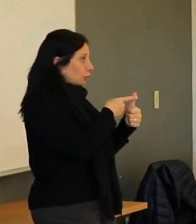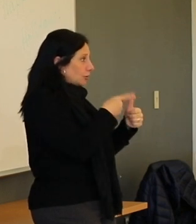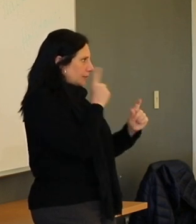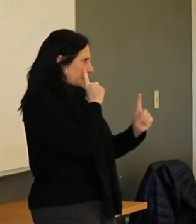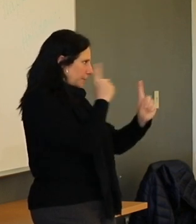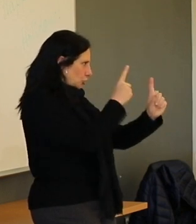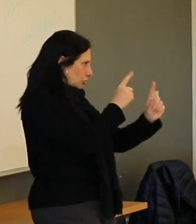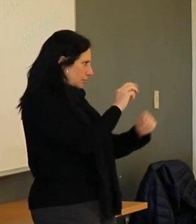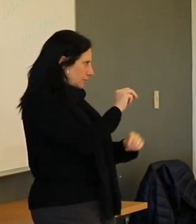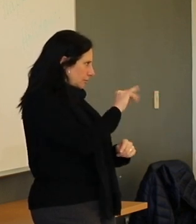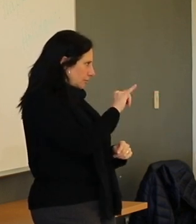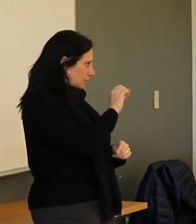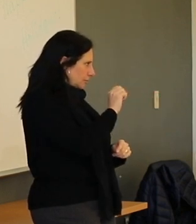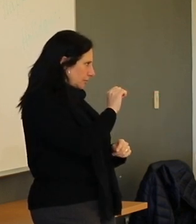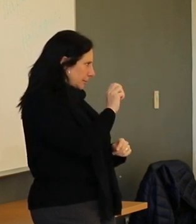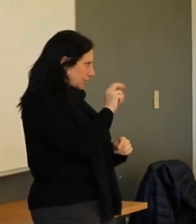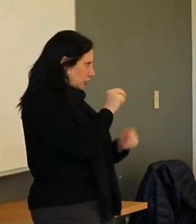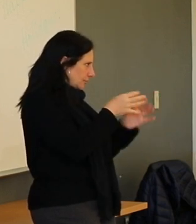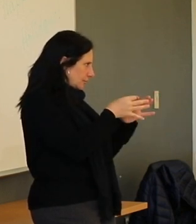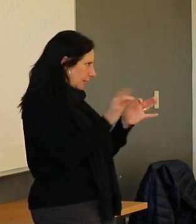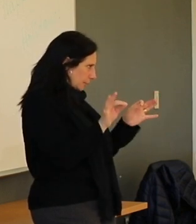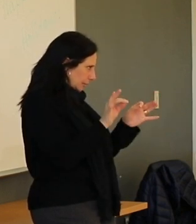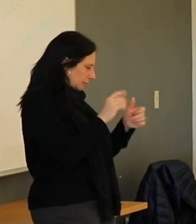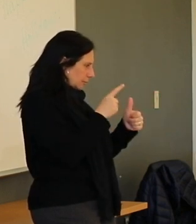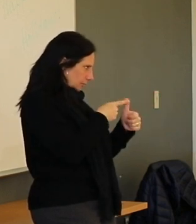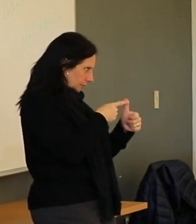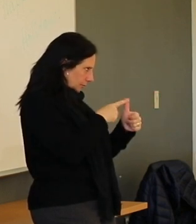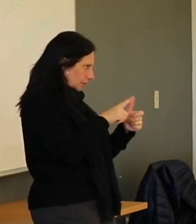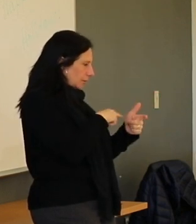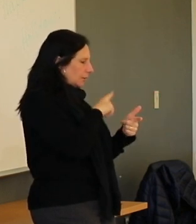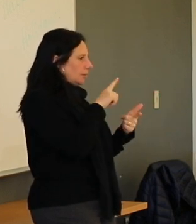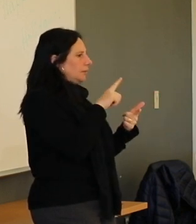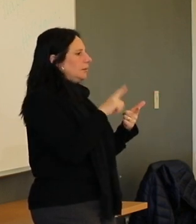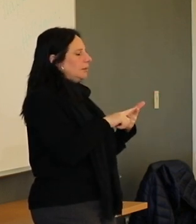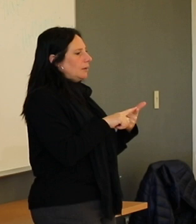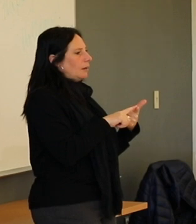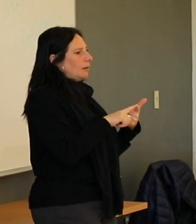Mission statement. The second is we're going to enter our outcomes.